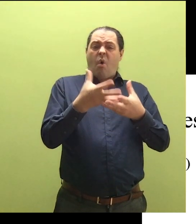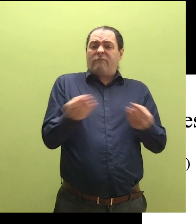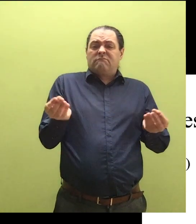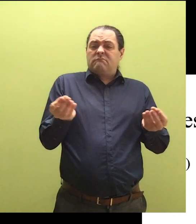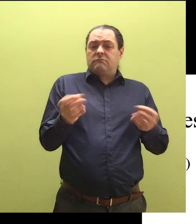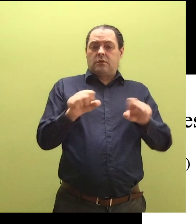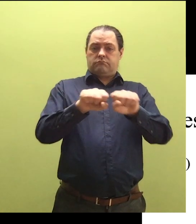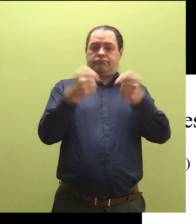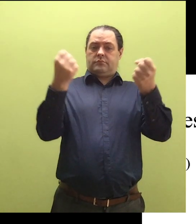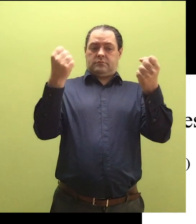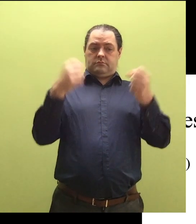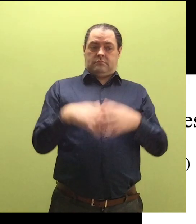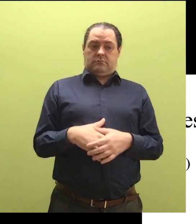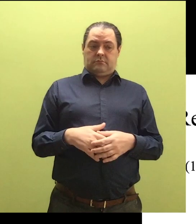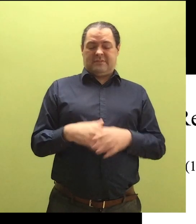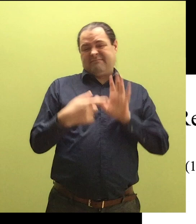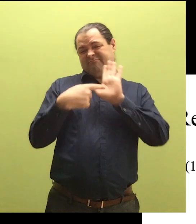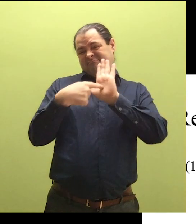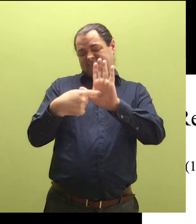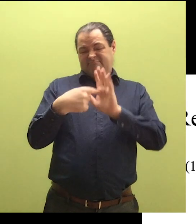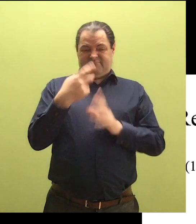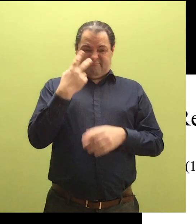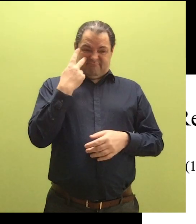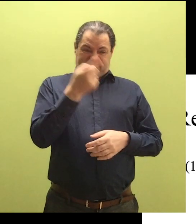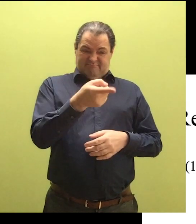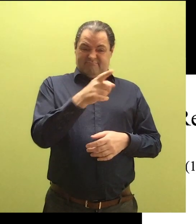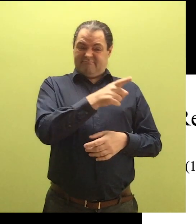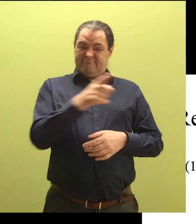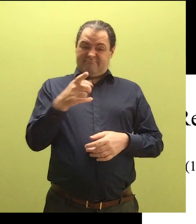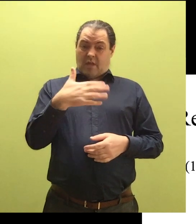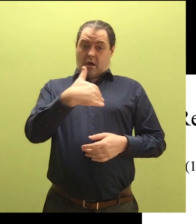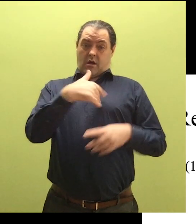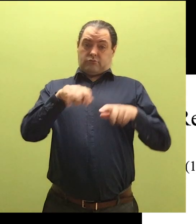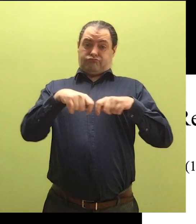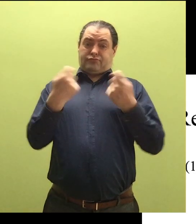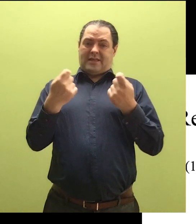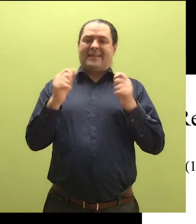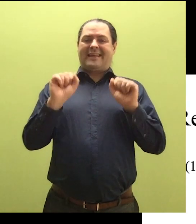component for the handshape, the same handshape, can be used in